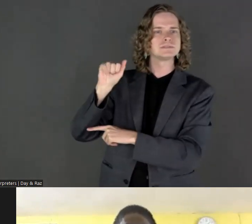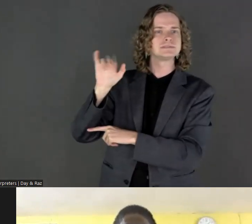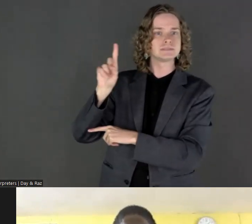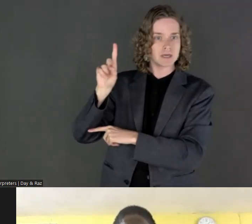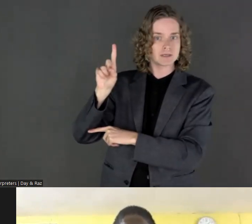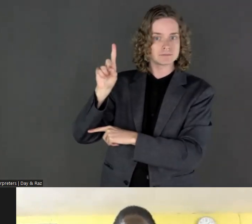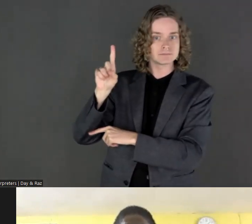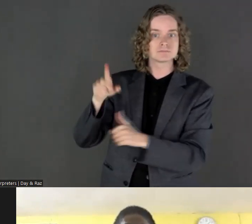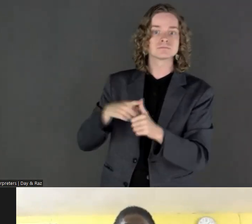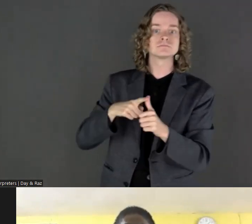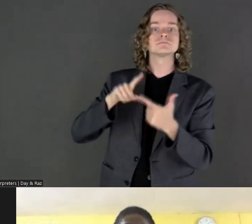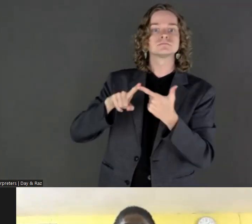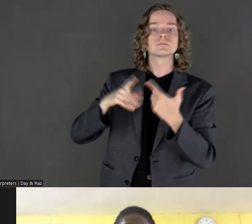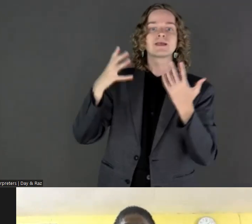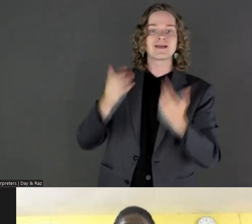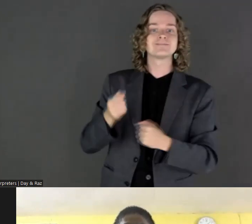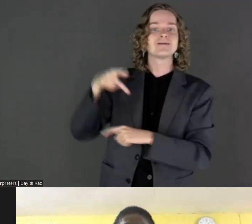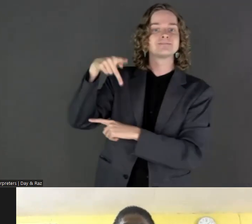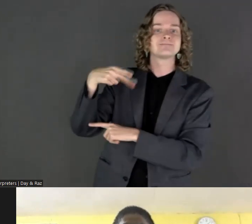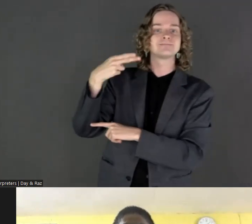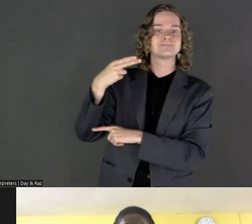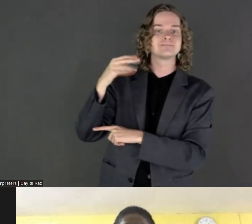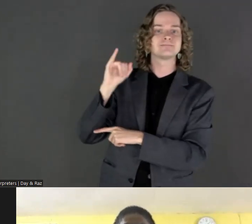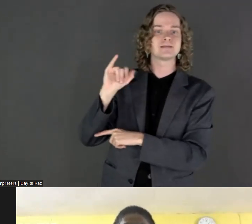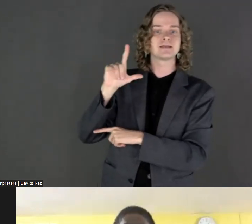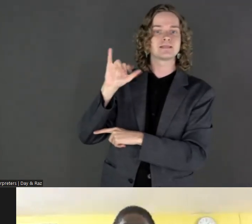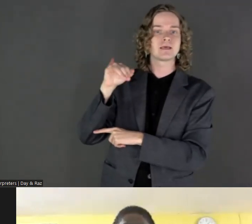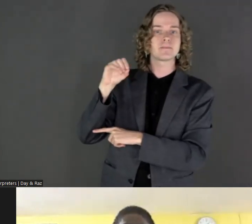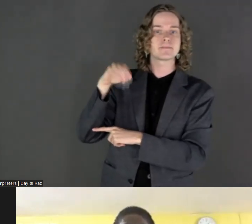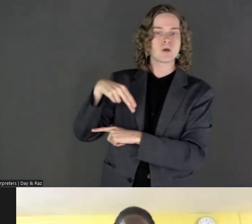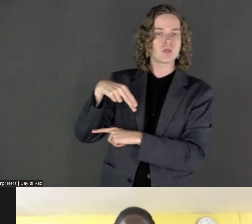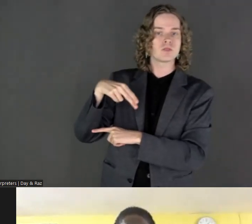to support participation between op eds and humanitarian actors. We have